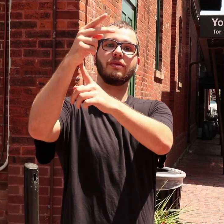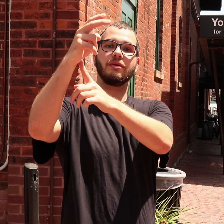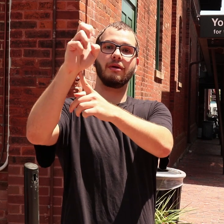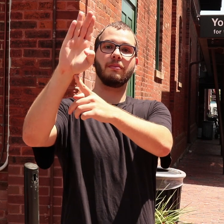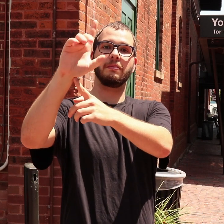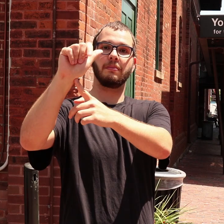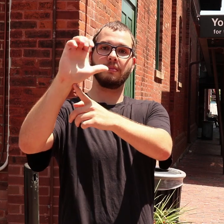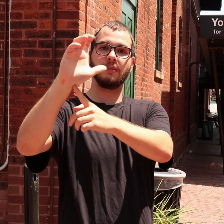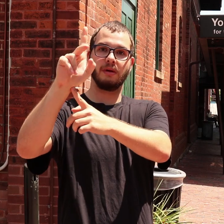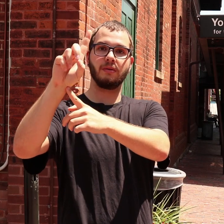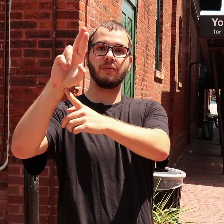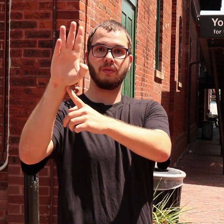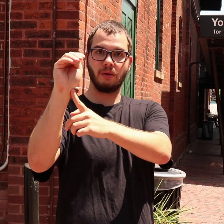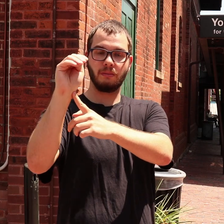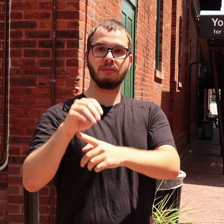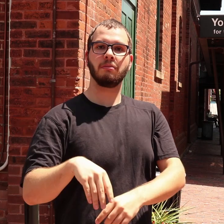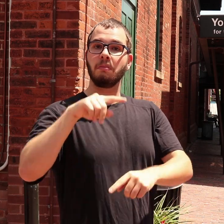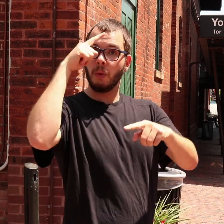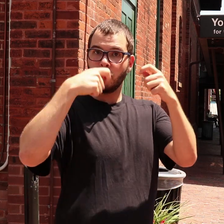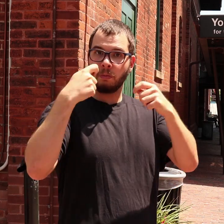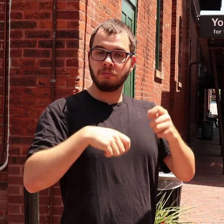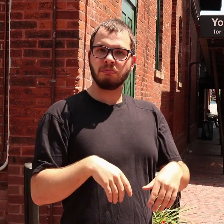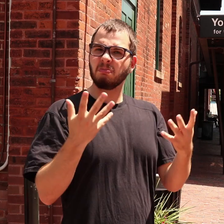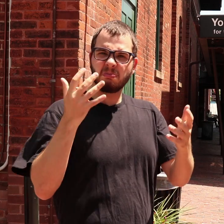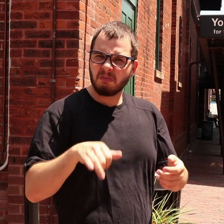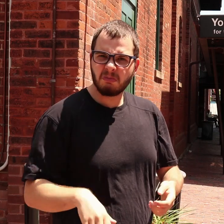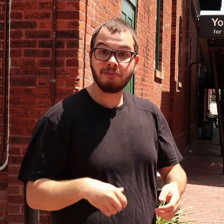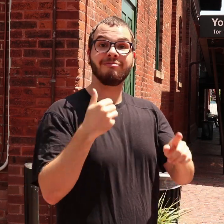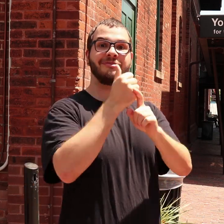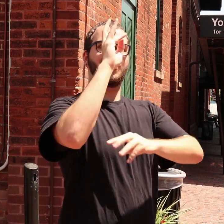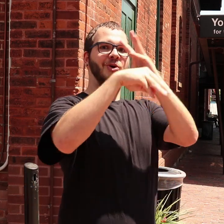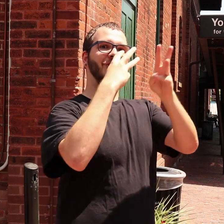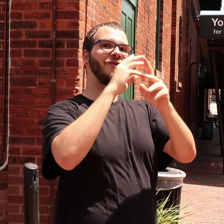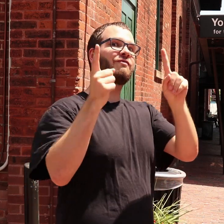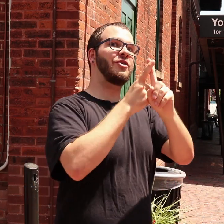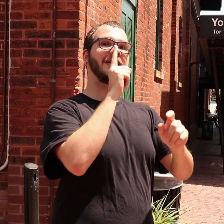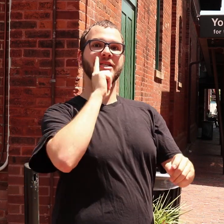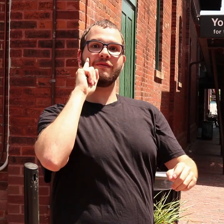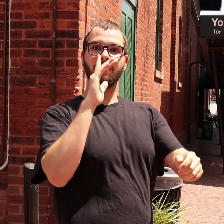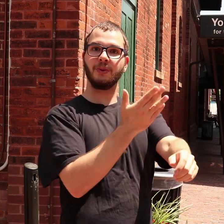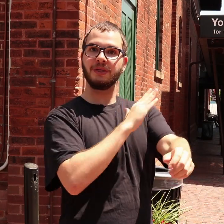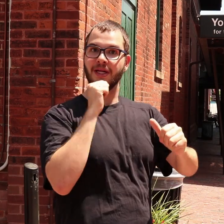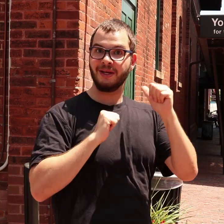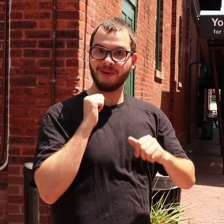"The Black Drum" What is that? It is the world's first Deaf musical theater.